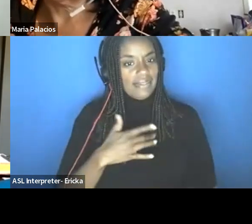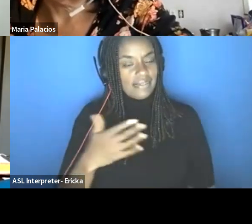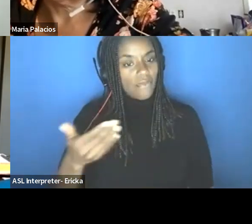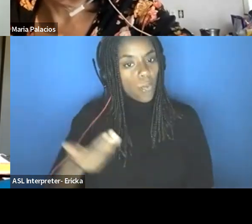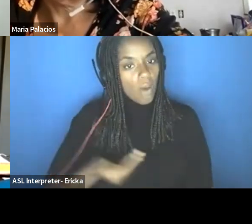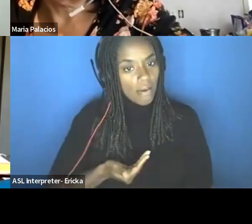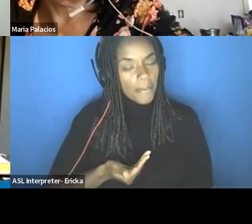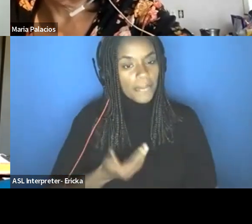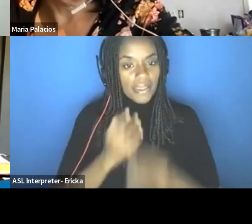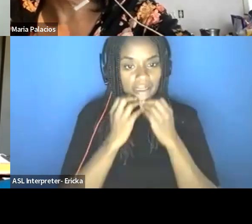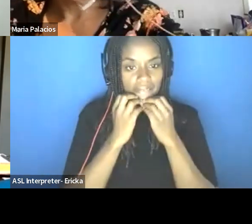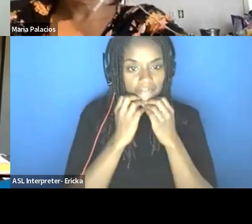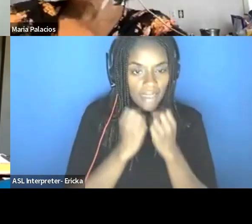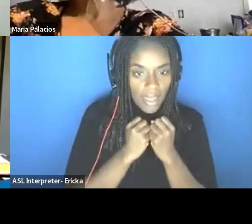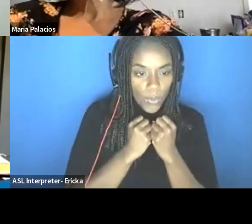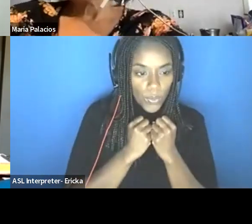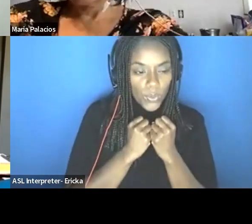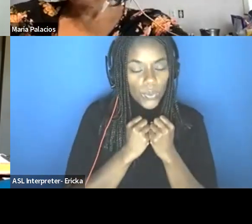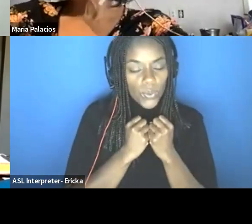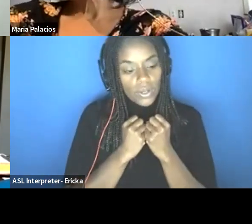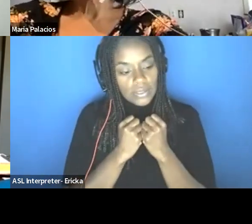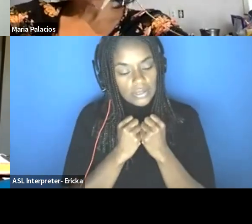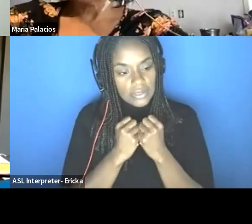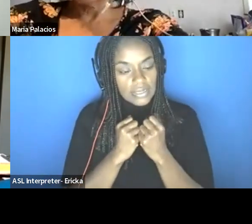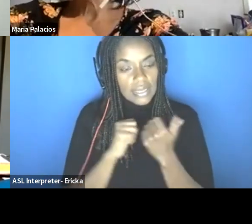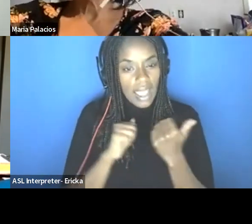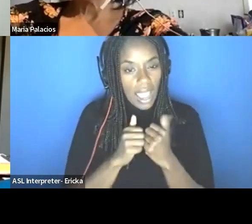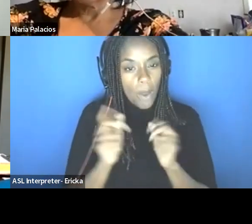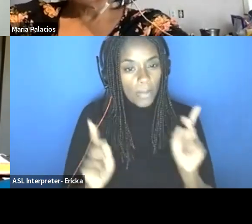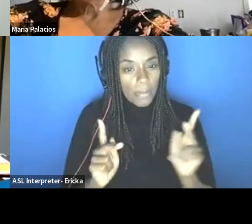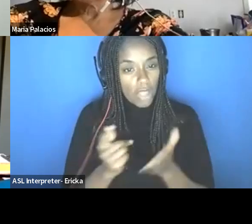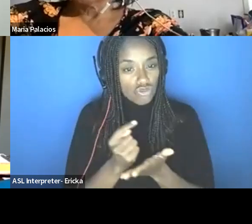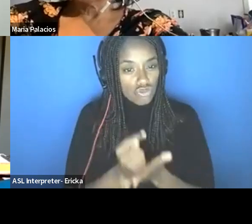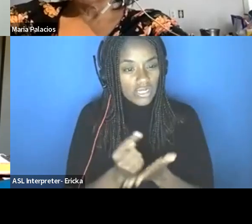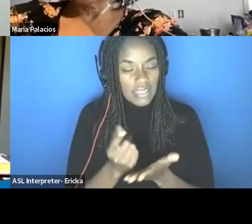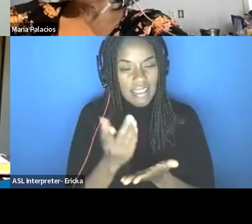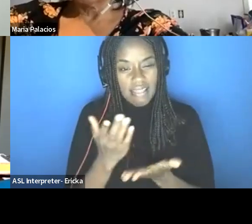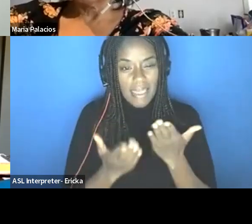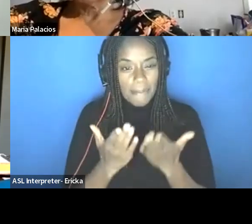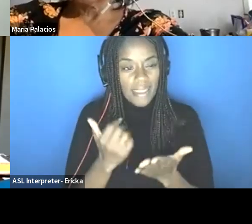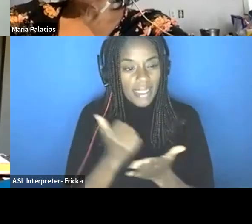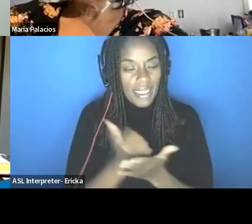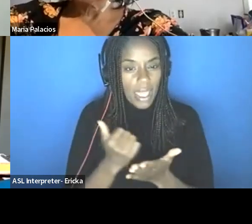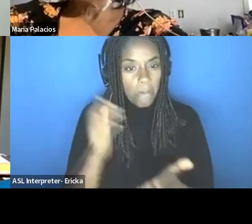In terms of when they walk in and they see that sense of welcoming.